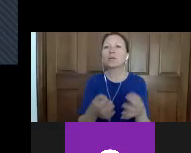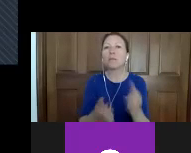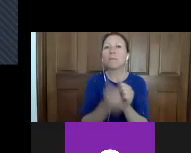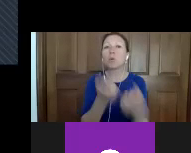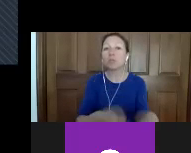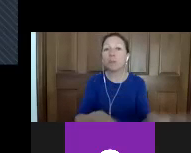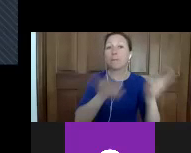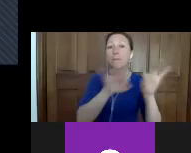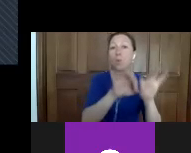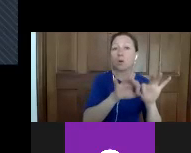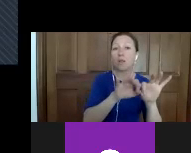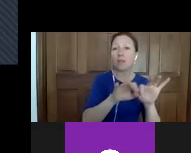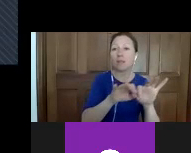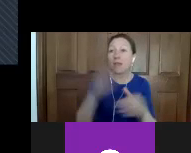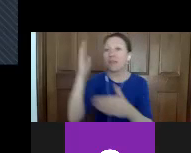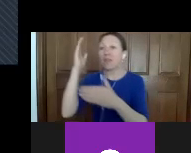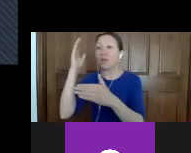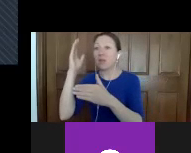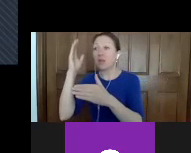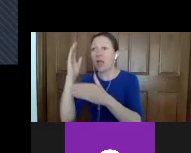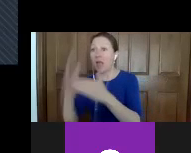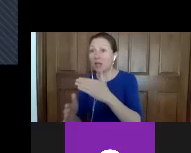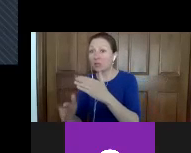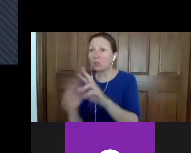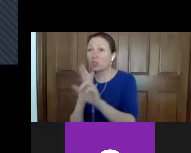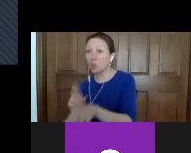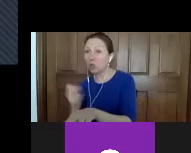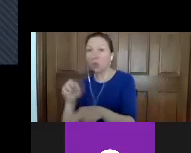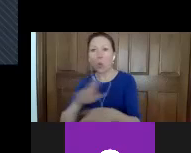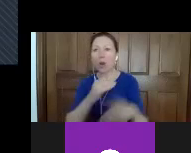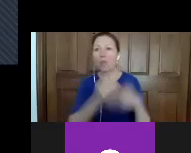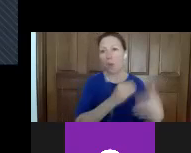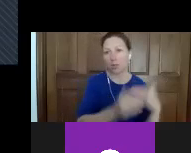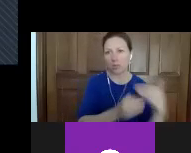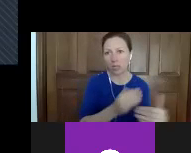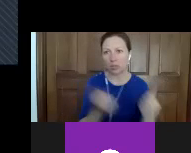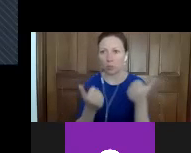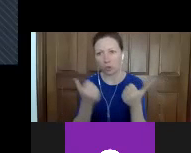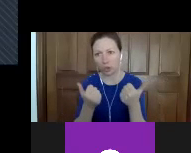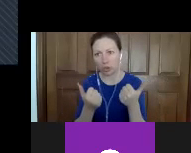or is it the process. So that is something to think about as well.